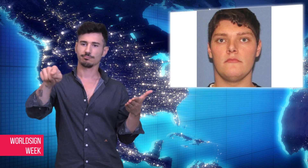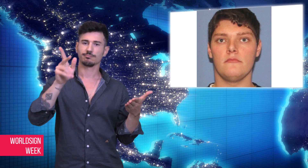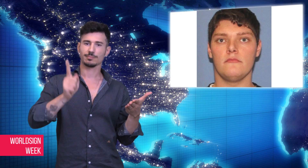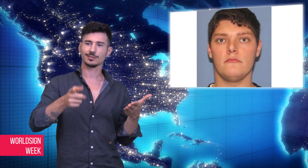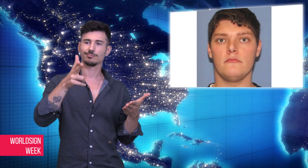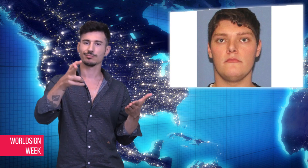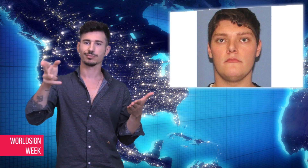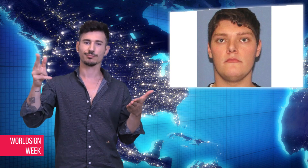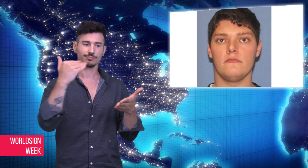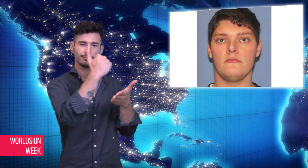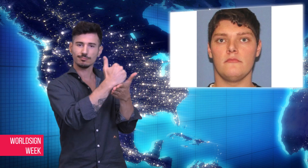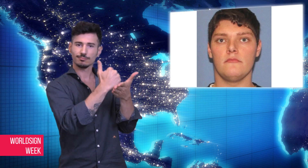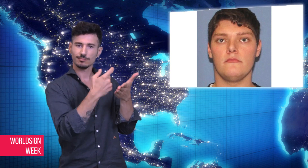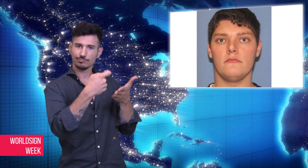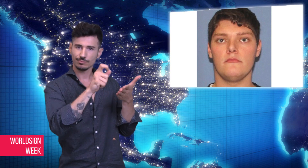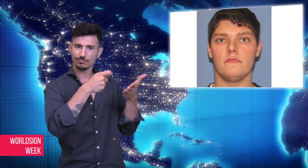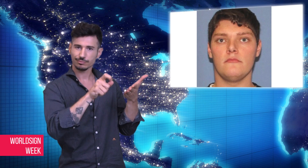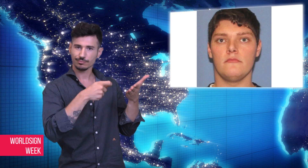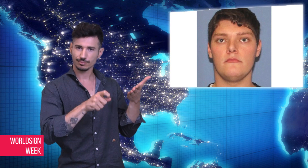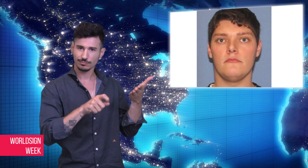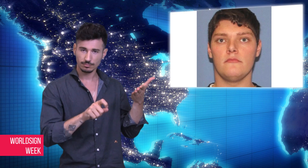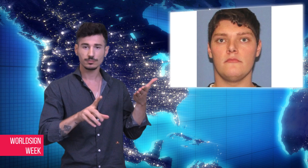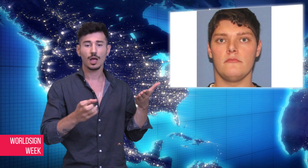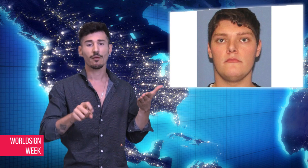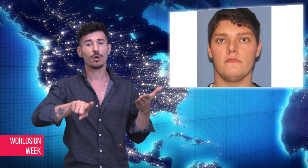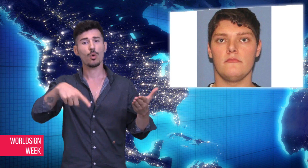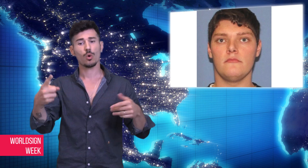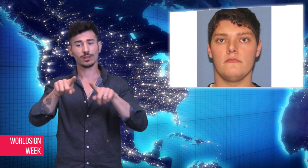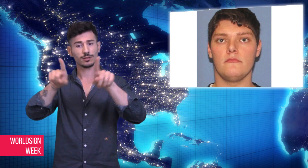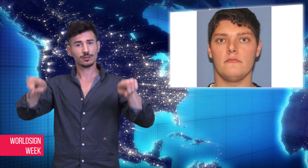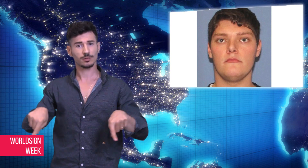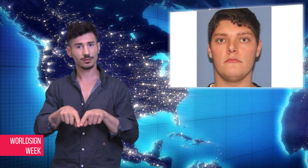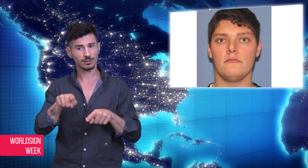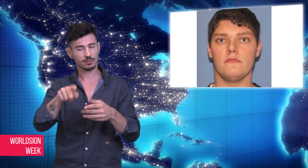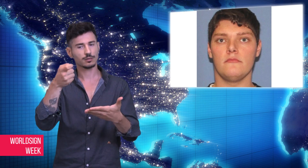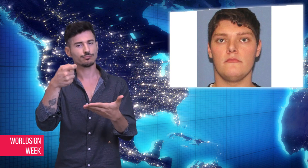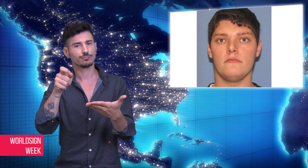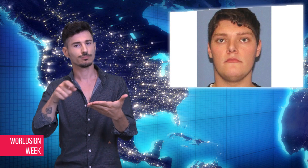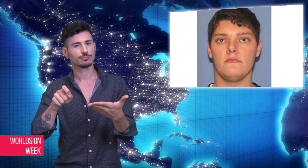The Dayton mass shooter had a ‘hit-list’ of people to